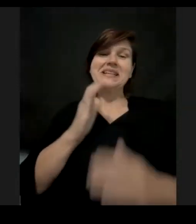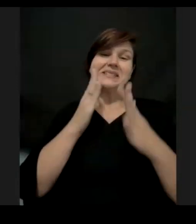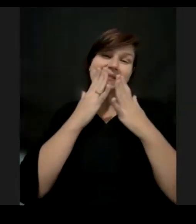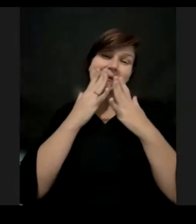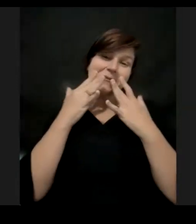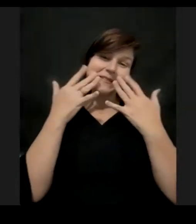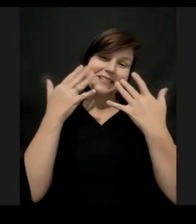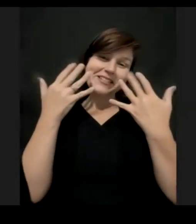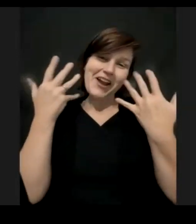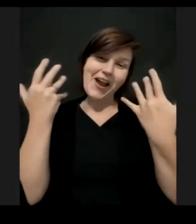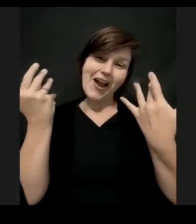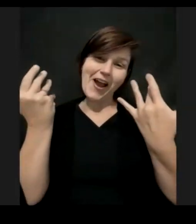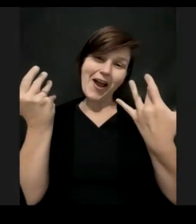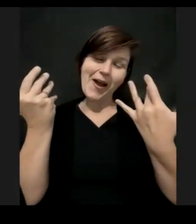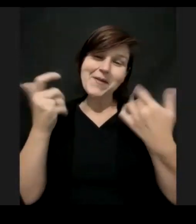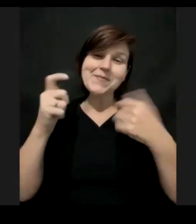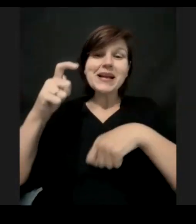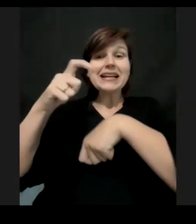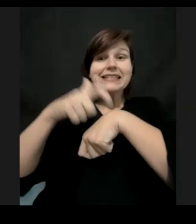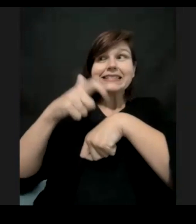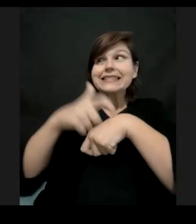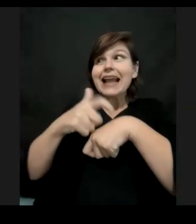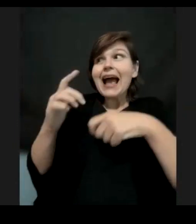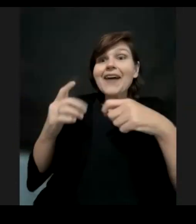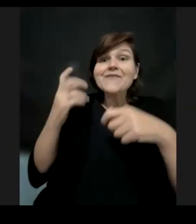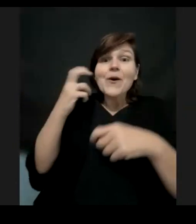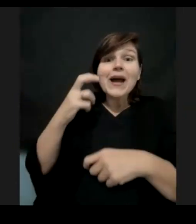Time for adventure. Here we go.